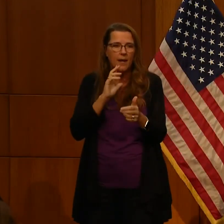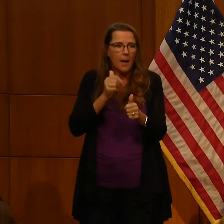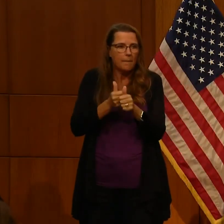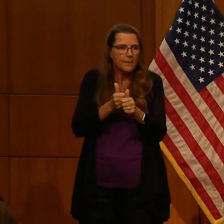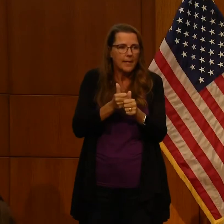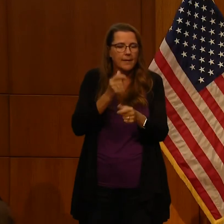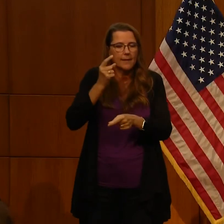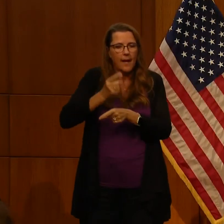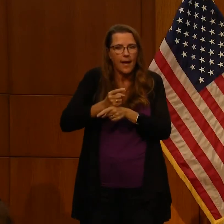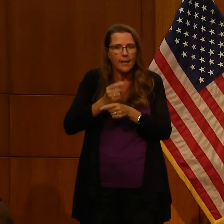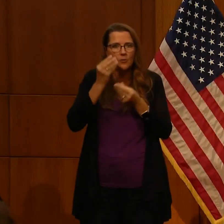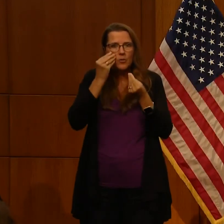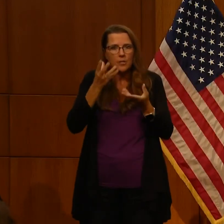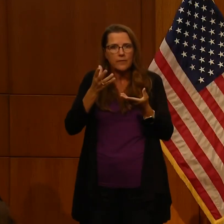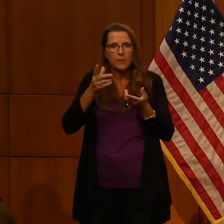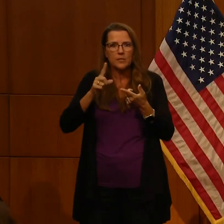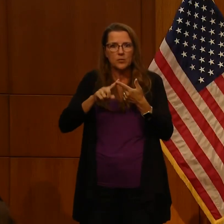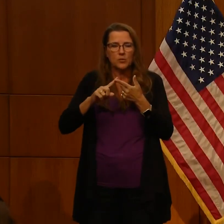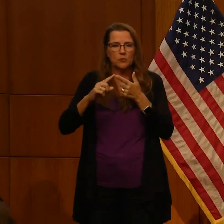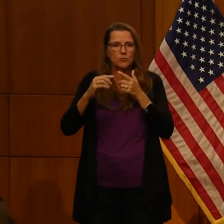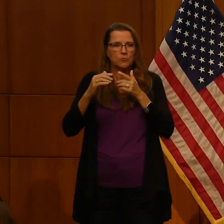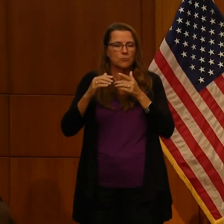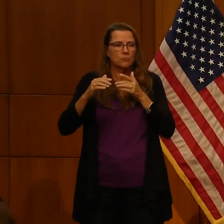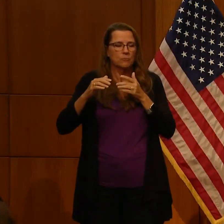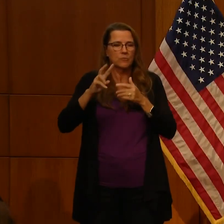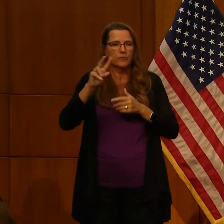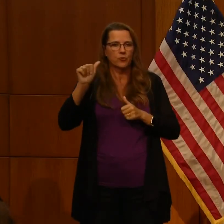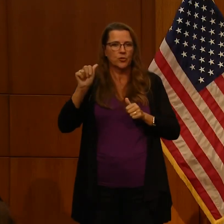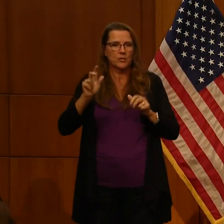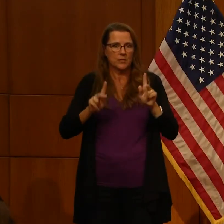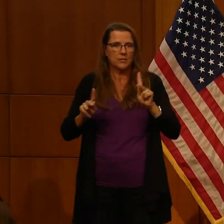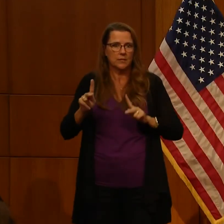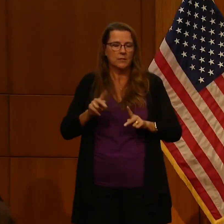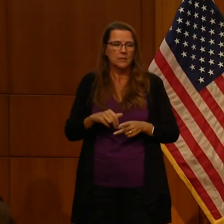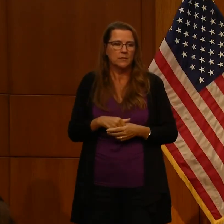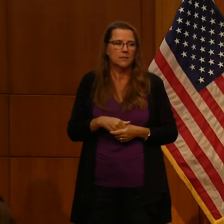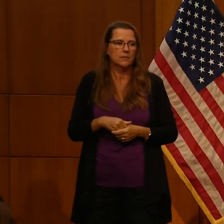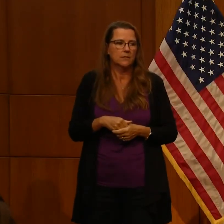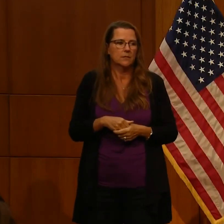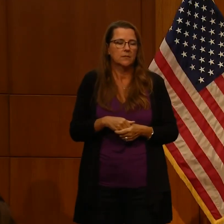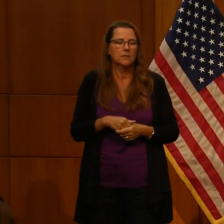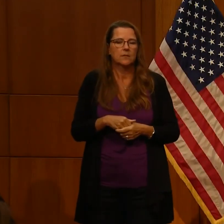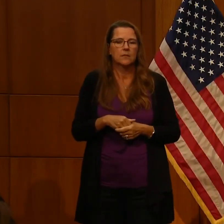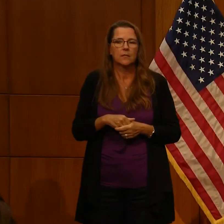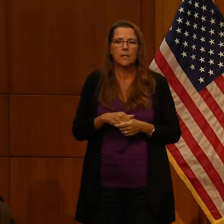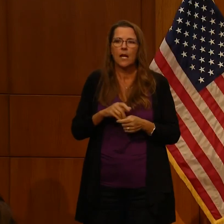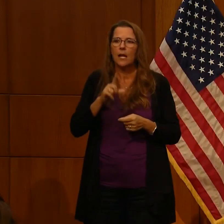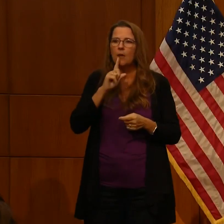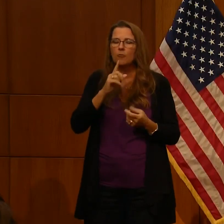FOR US TO PROVIDE UPDATED AND ACCURATE INFORMATION TO OUR